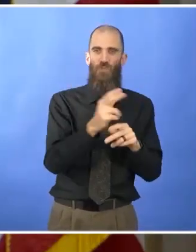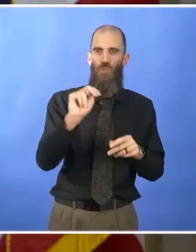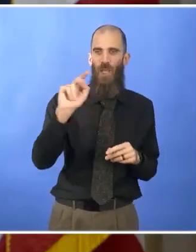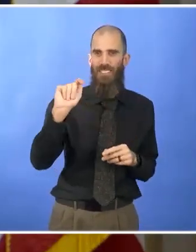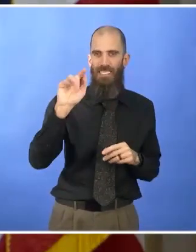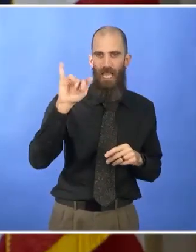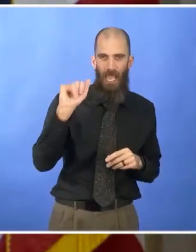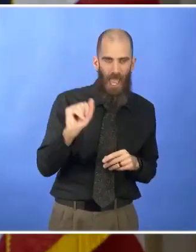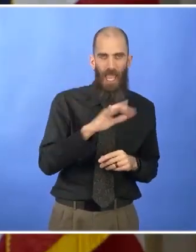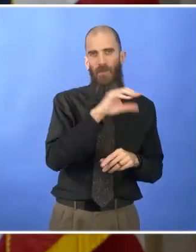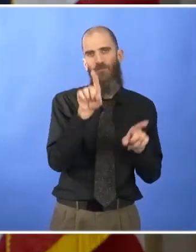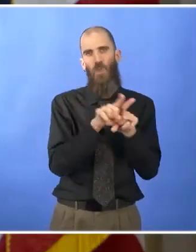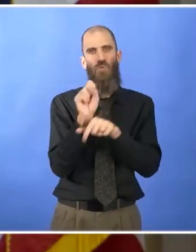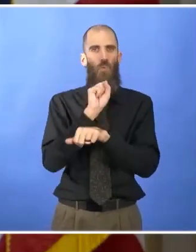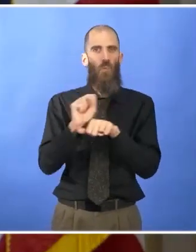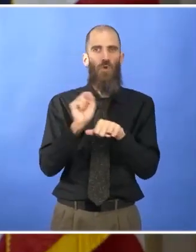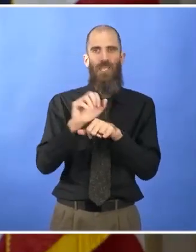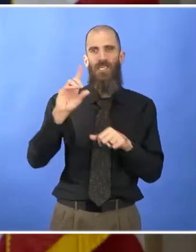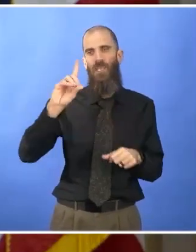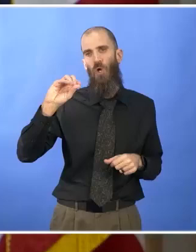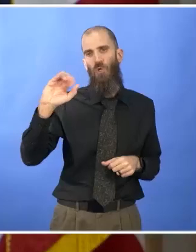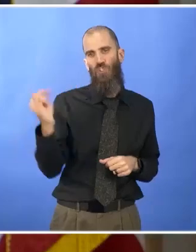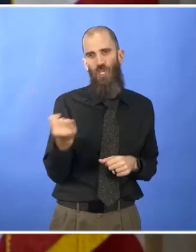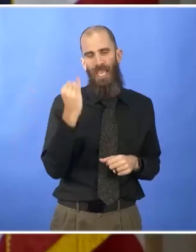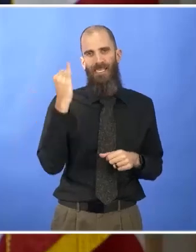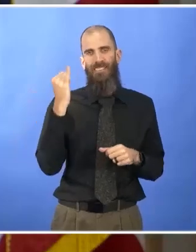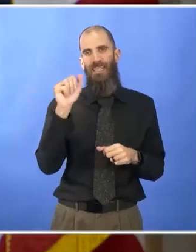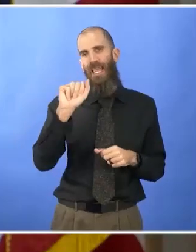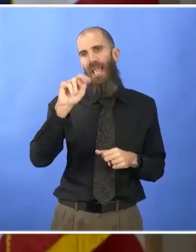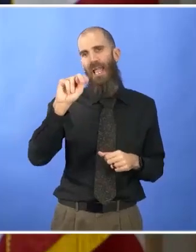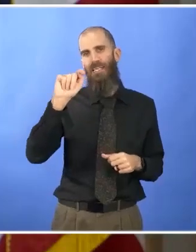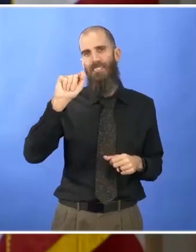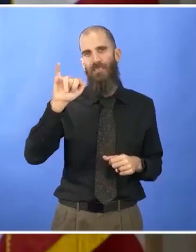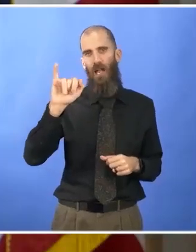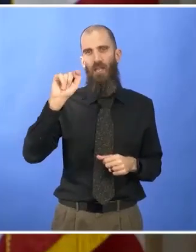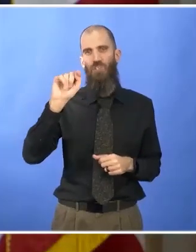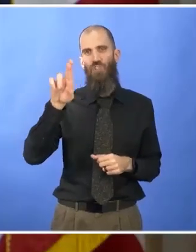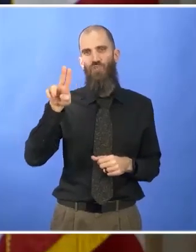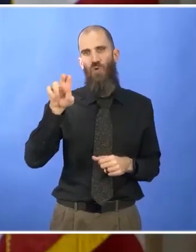SHE WAS, IN ADDITION, AN ADVISOR TO GLORIA TRISTANI,